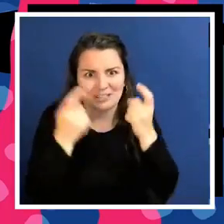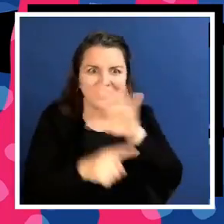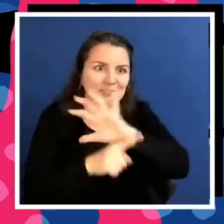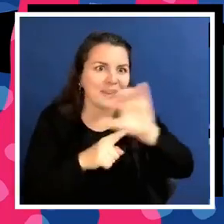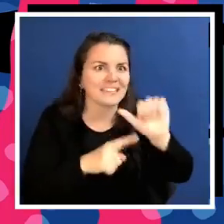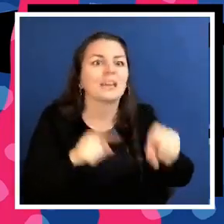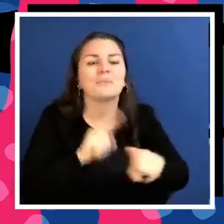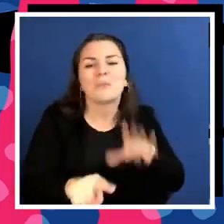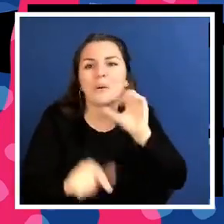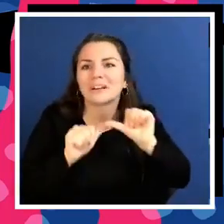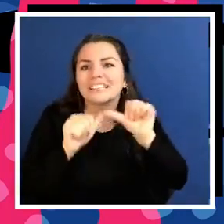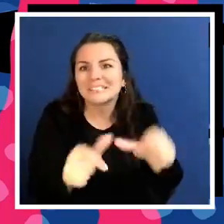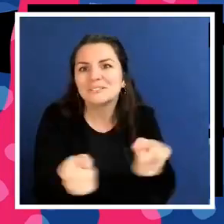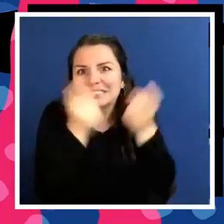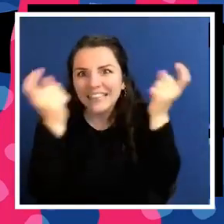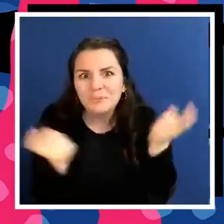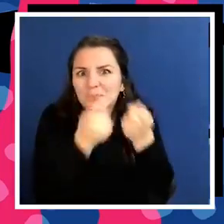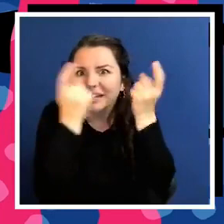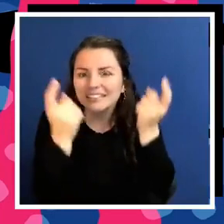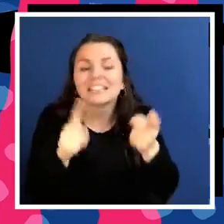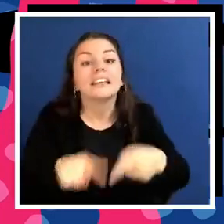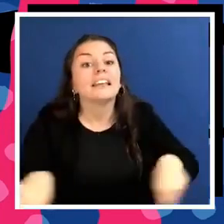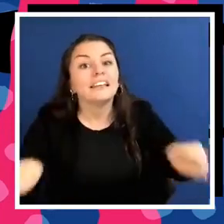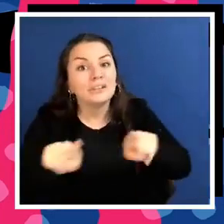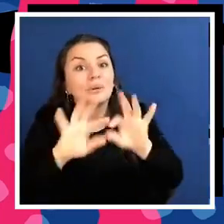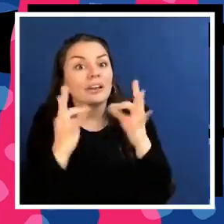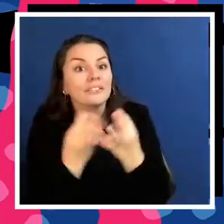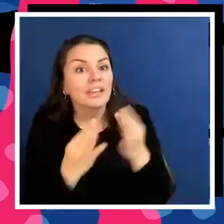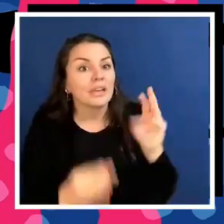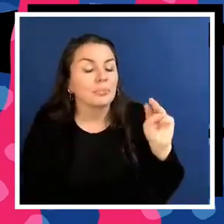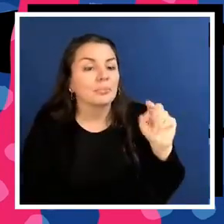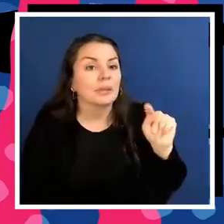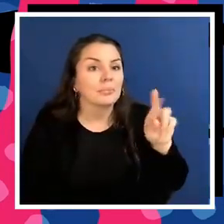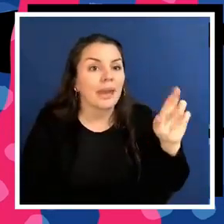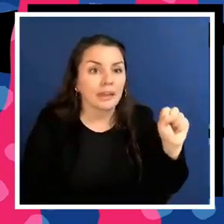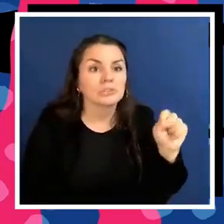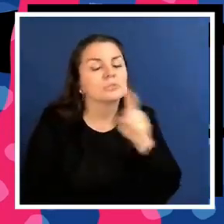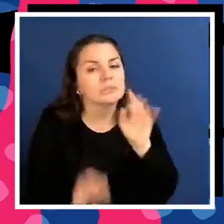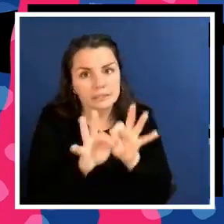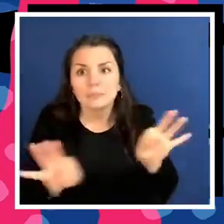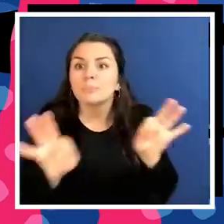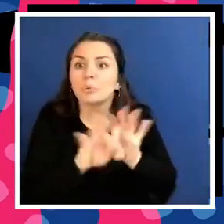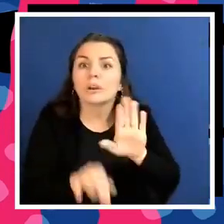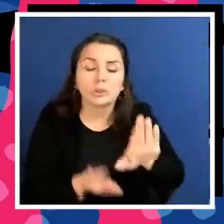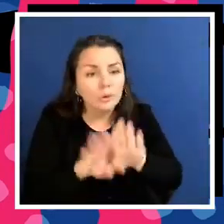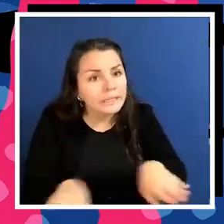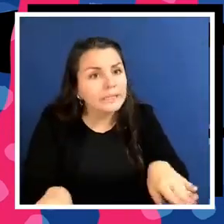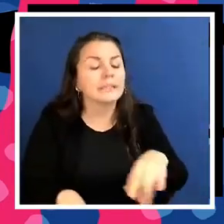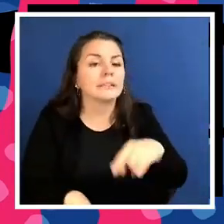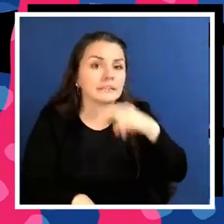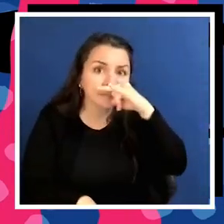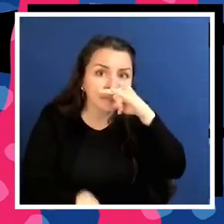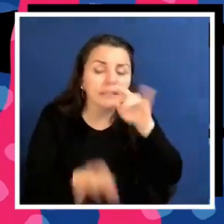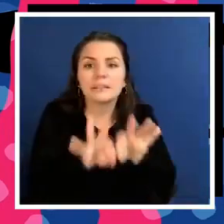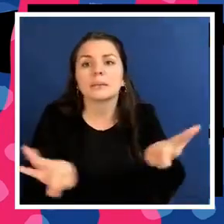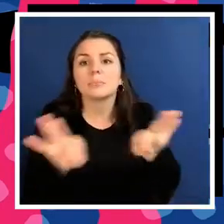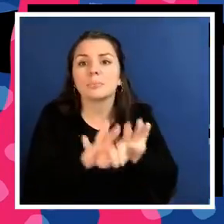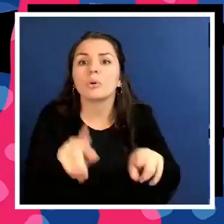WE HAVE BEEN DOING THIS OF THE VERY LONG TIME TOGETHER. THANK YOU FOR JOINING ME IN